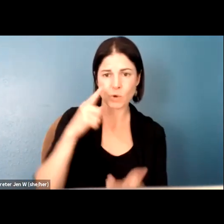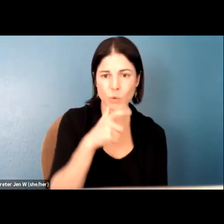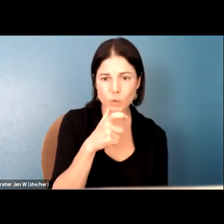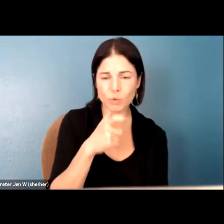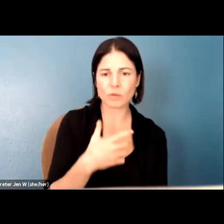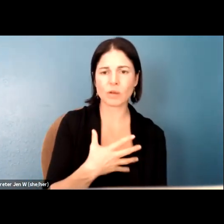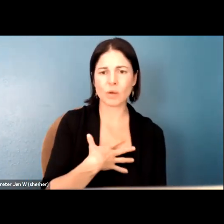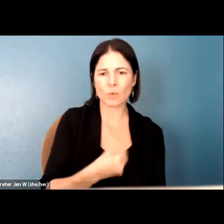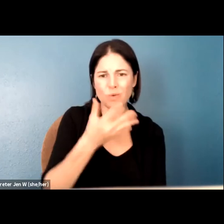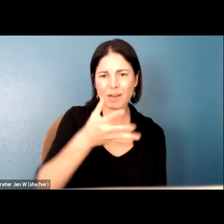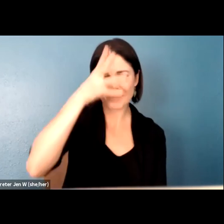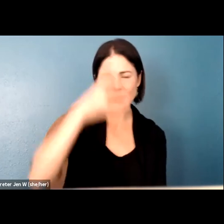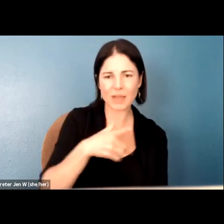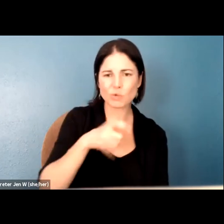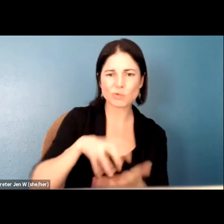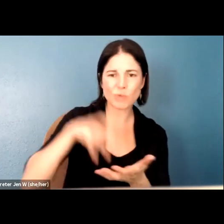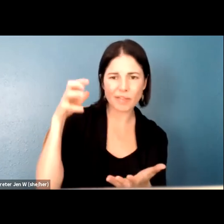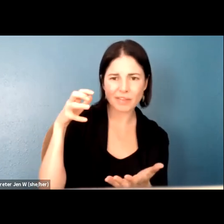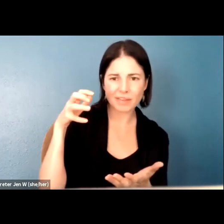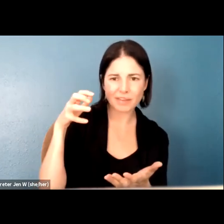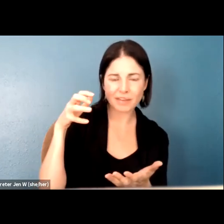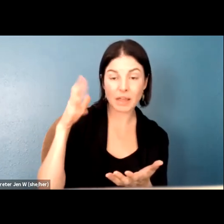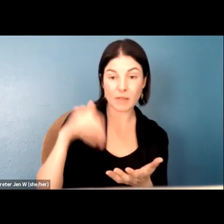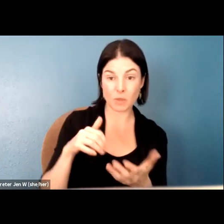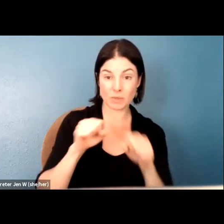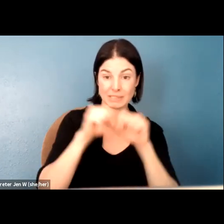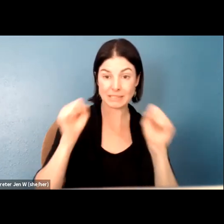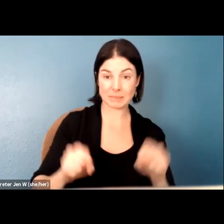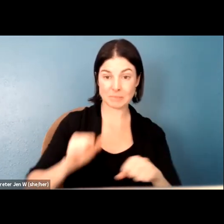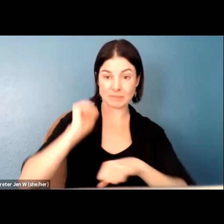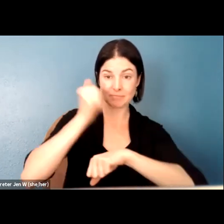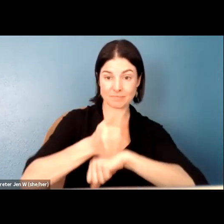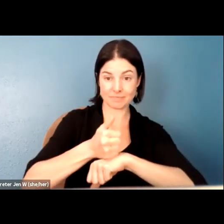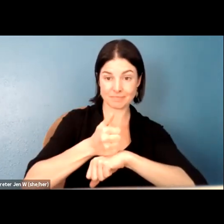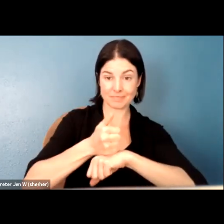those elite institutions all built through stolen labor, on